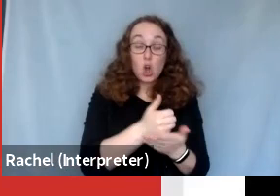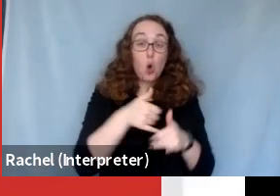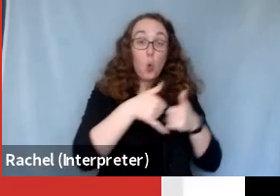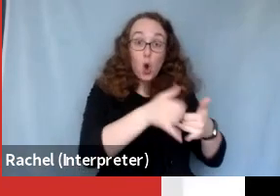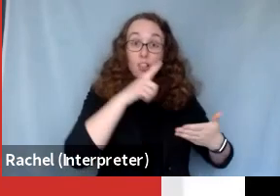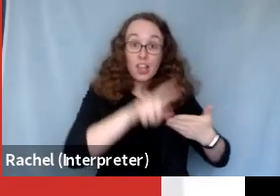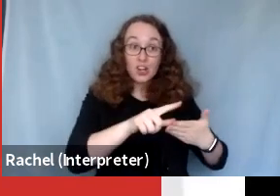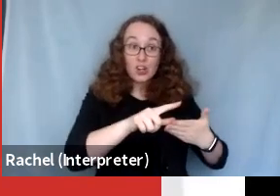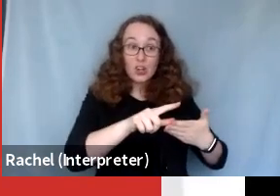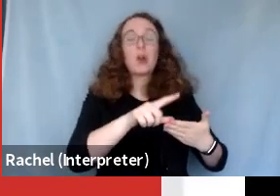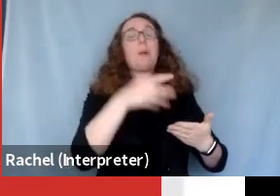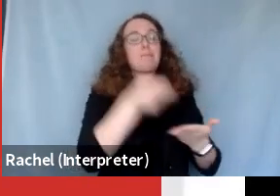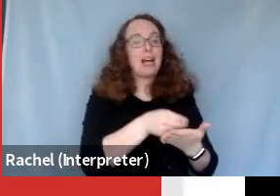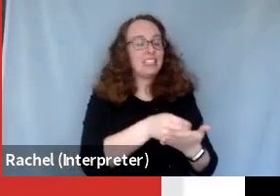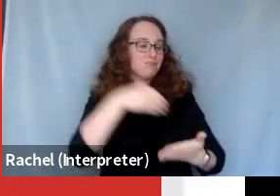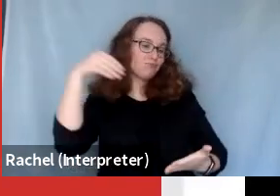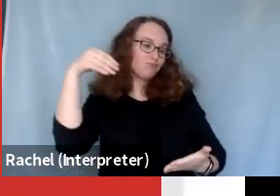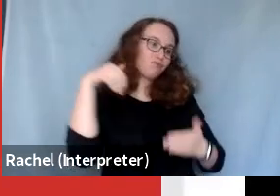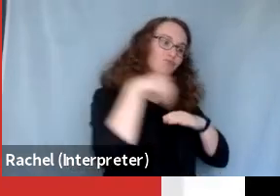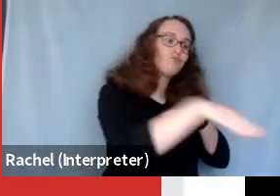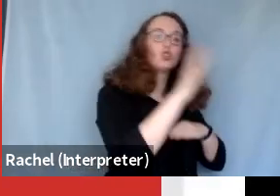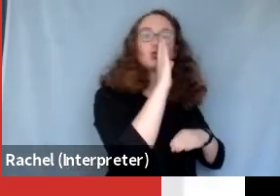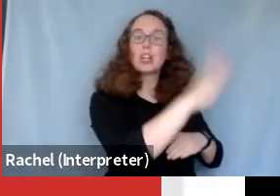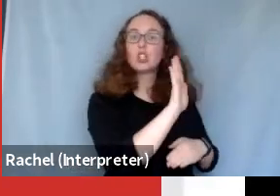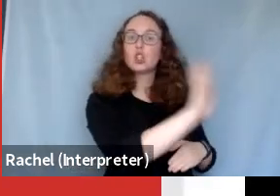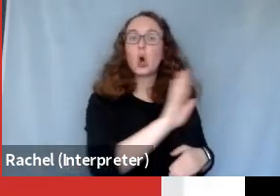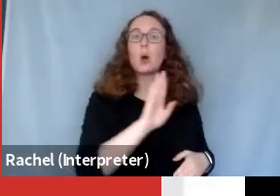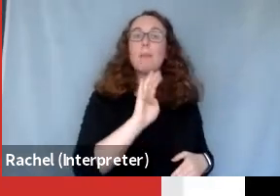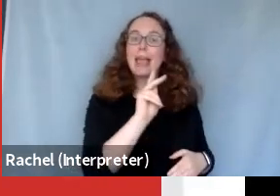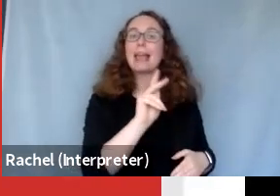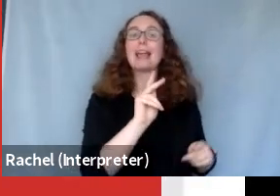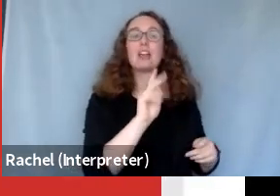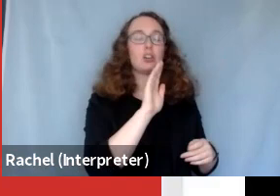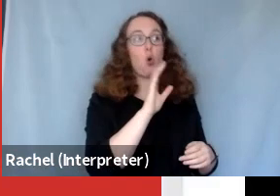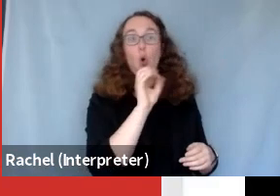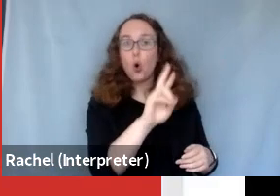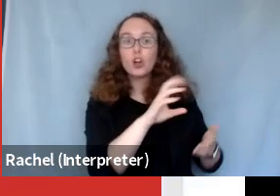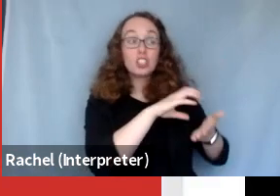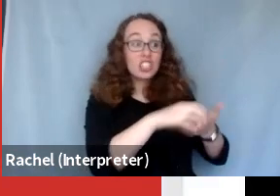you and you choose how you use that money on your educational materials.